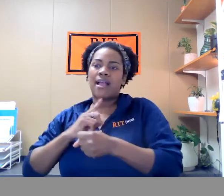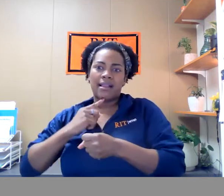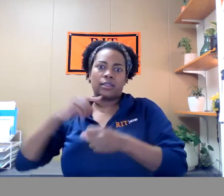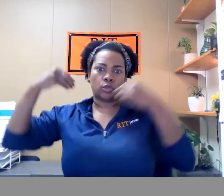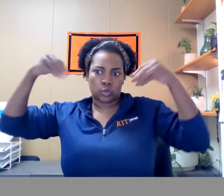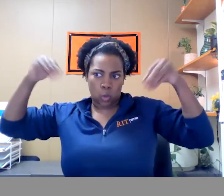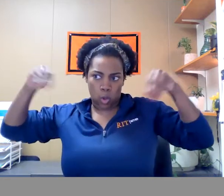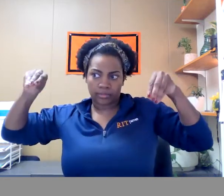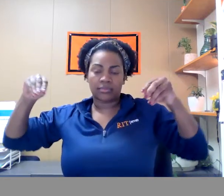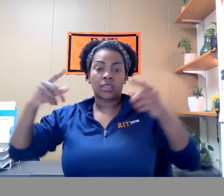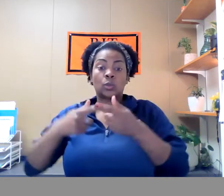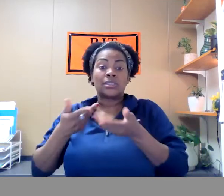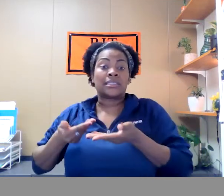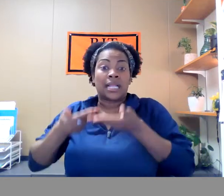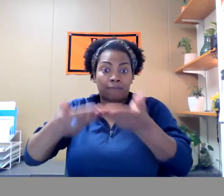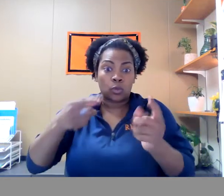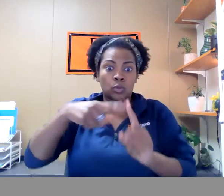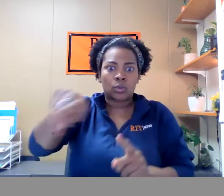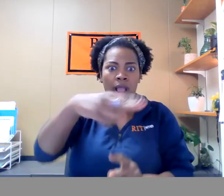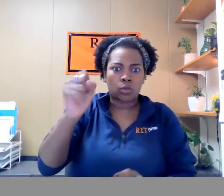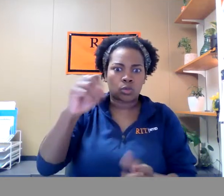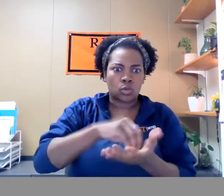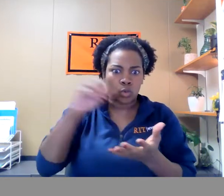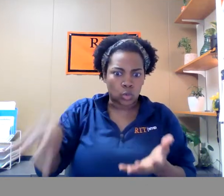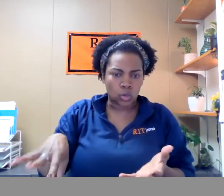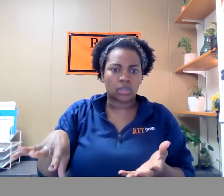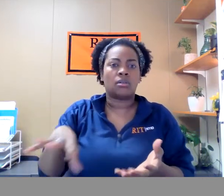with the goal to sell to high-school students.